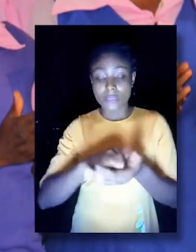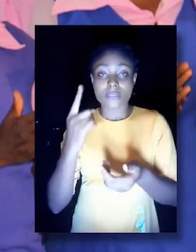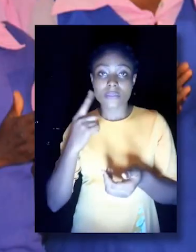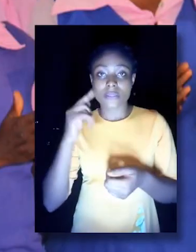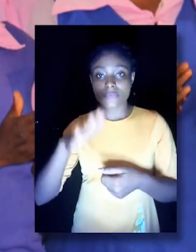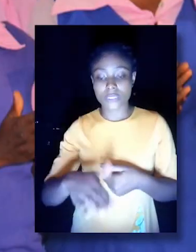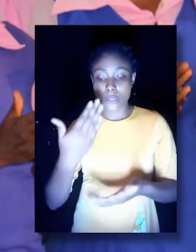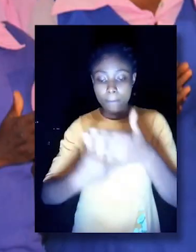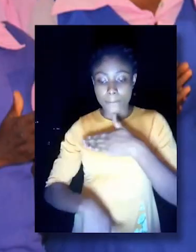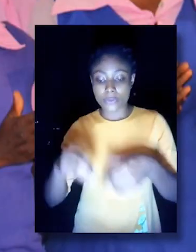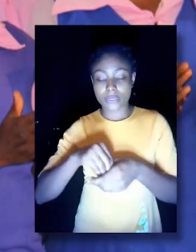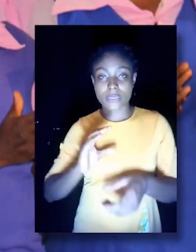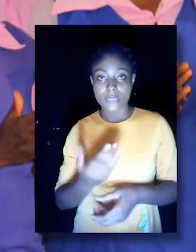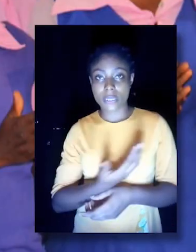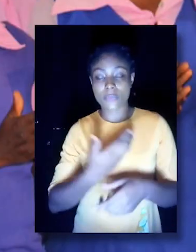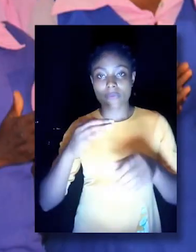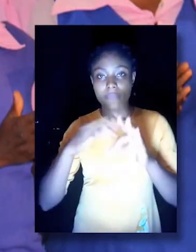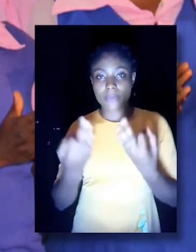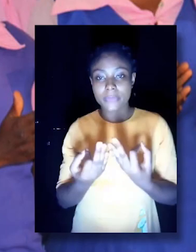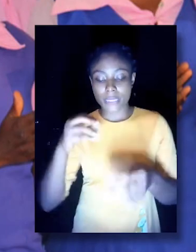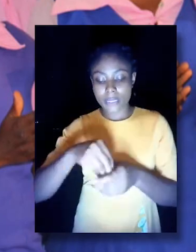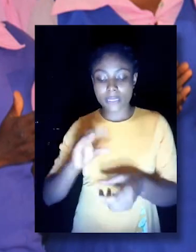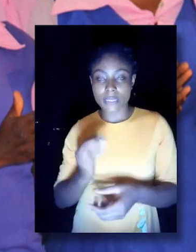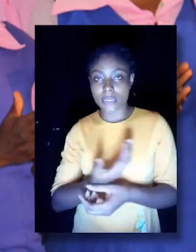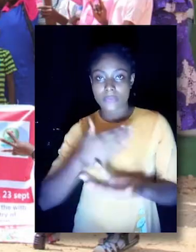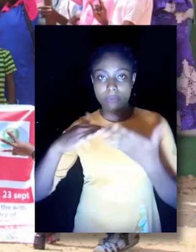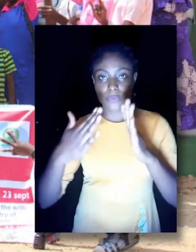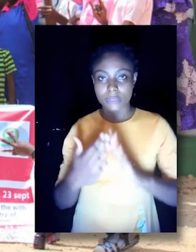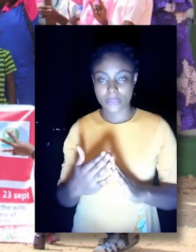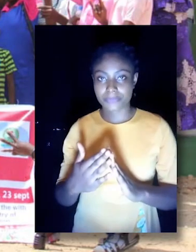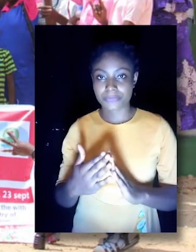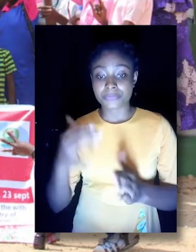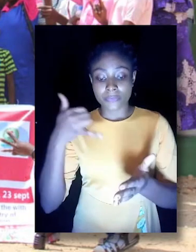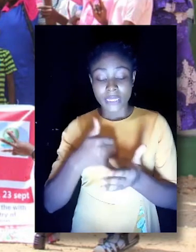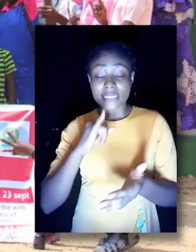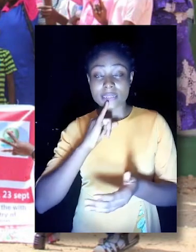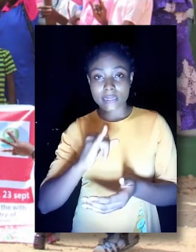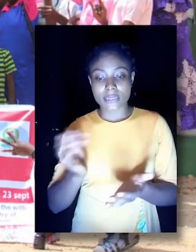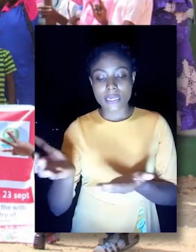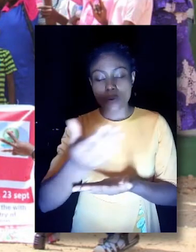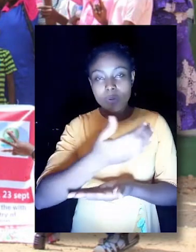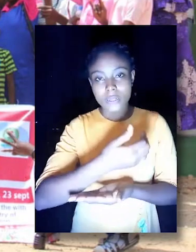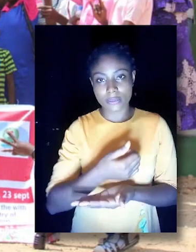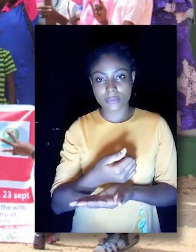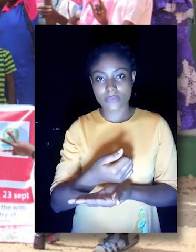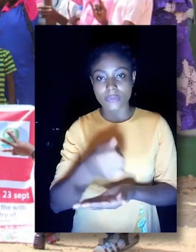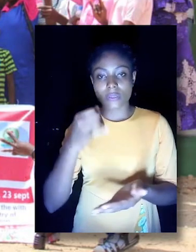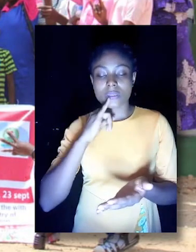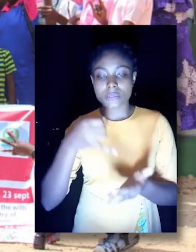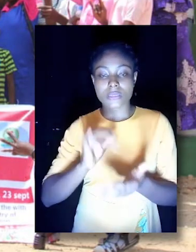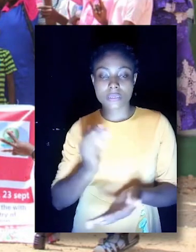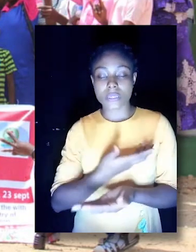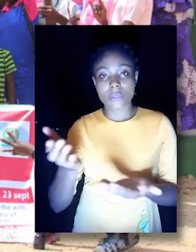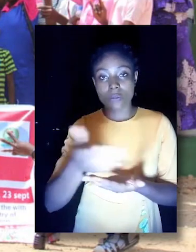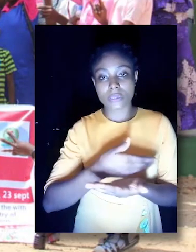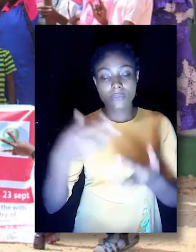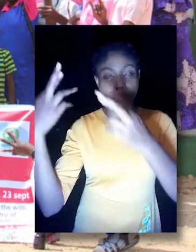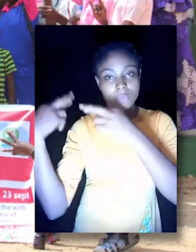and in our community. It is that collective responsibility that S-DELI has chosen to champion.